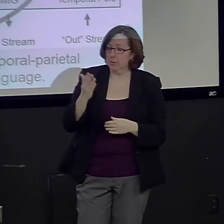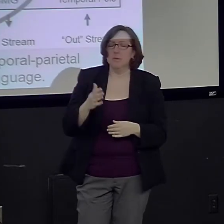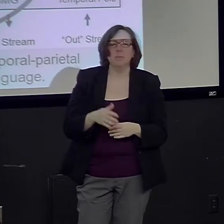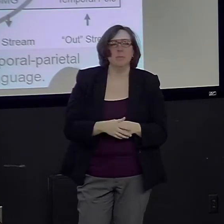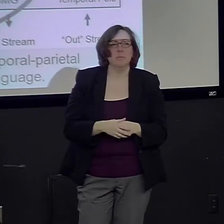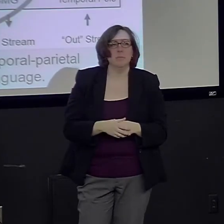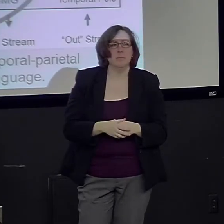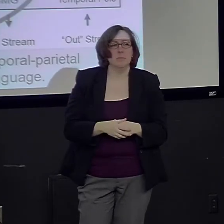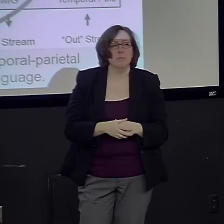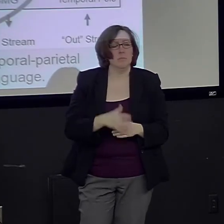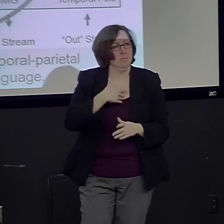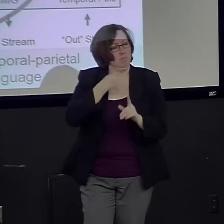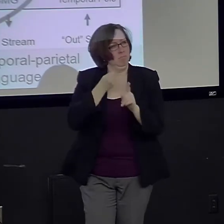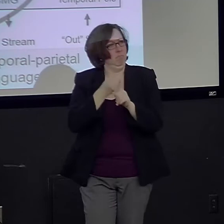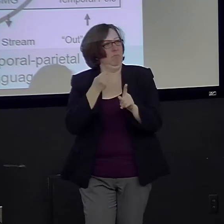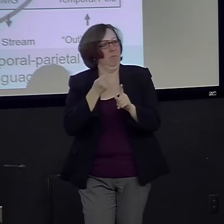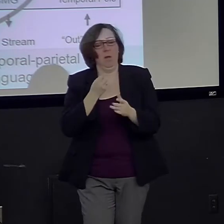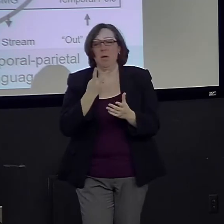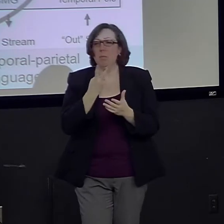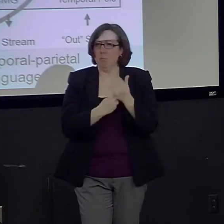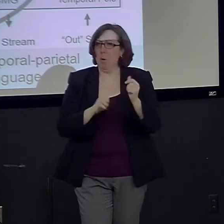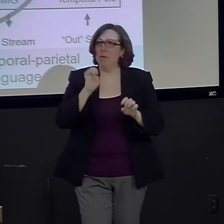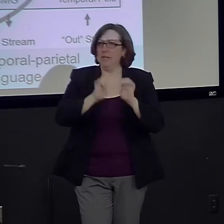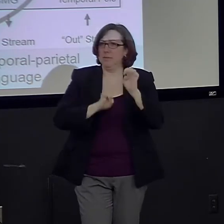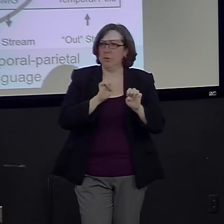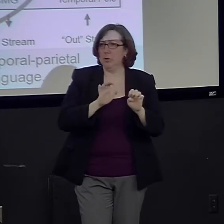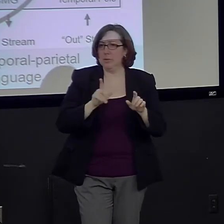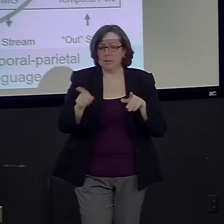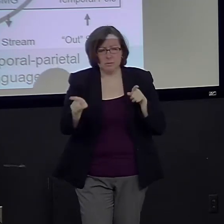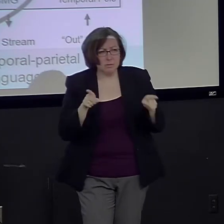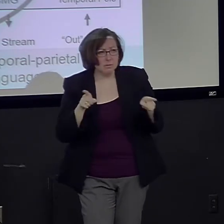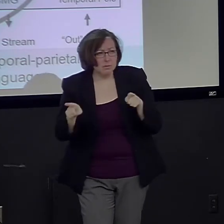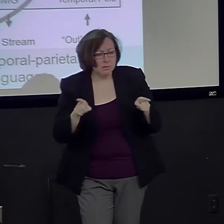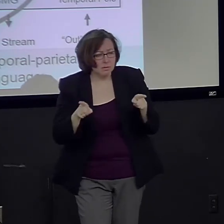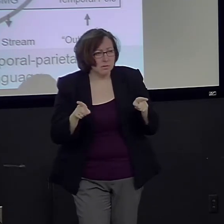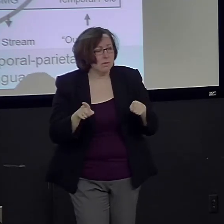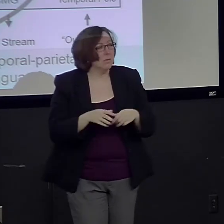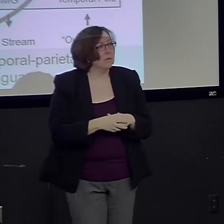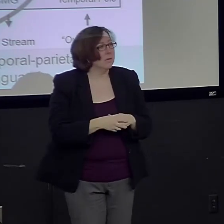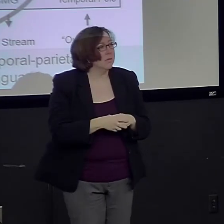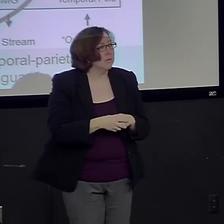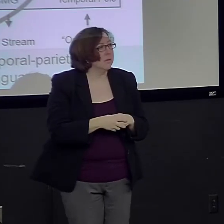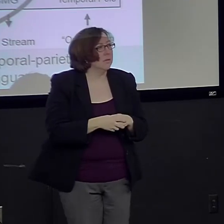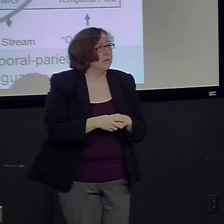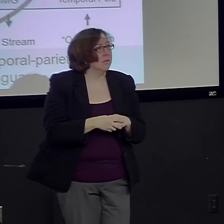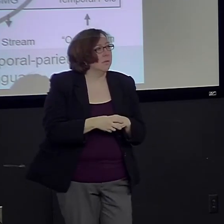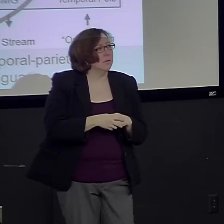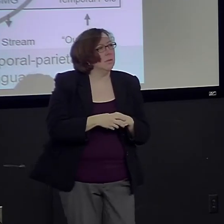is that in both cases, in both experiments, the neural circuitry was similar